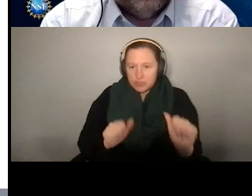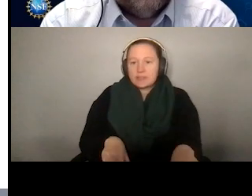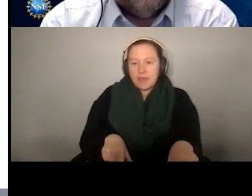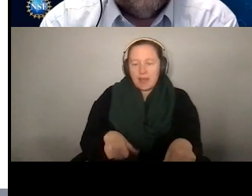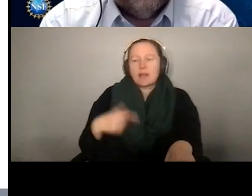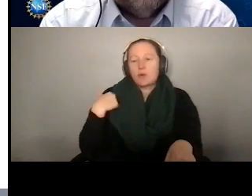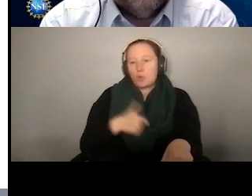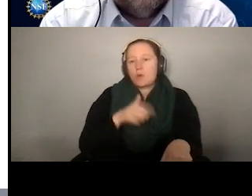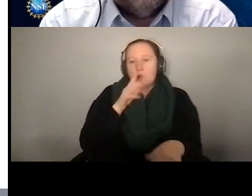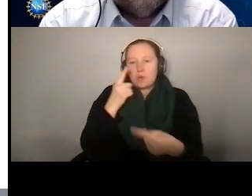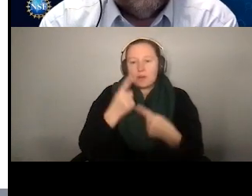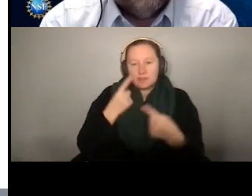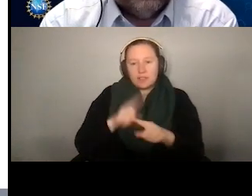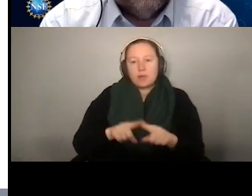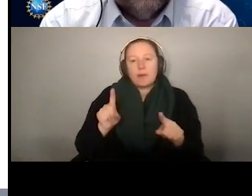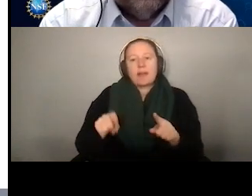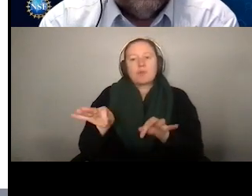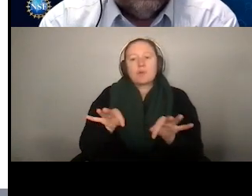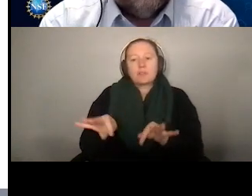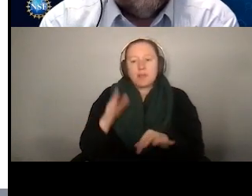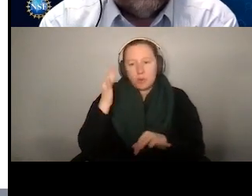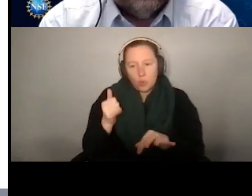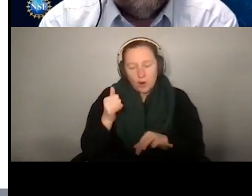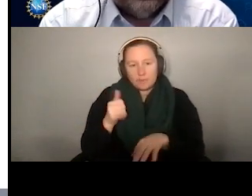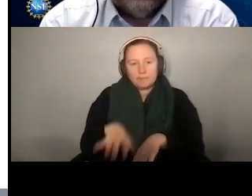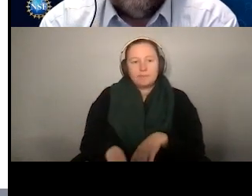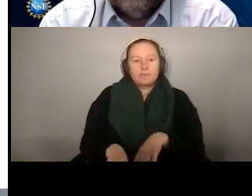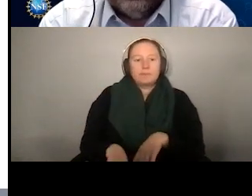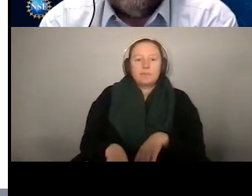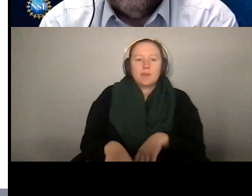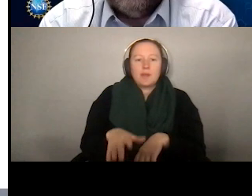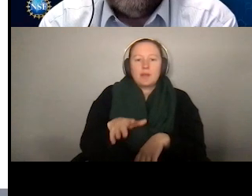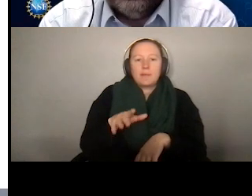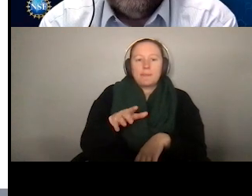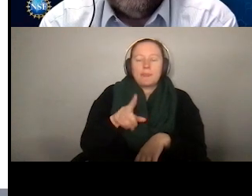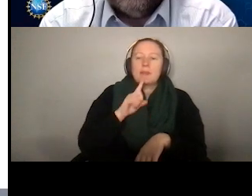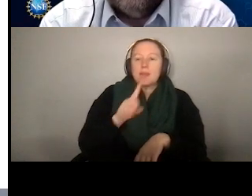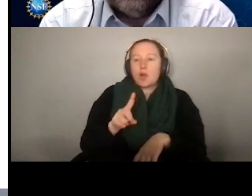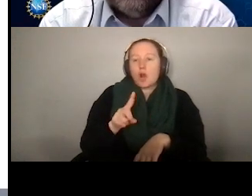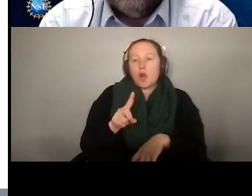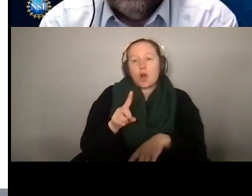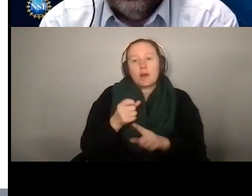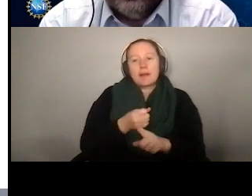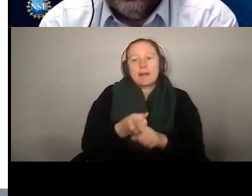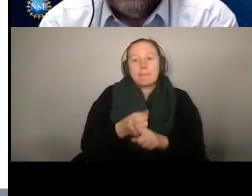but you will need to explain why. There are impacts when canceling appropriations are involved.